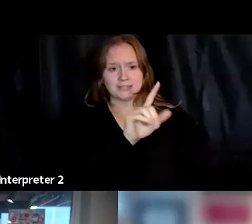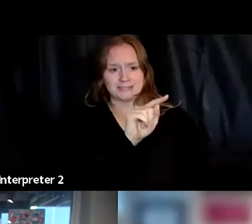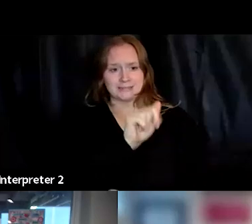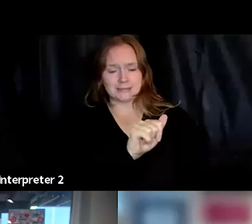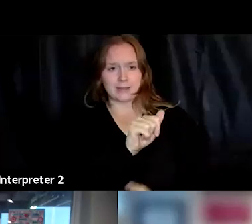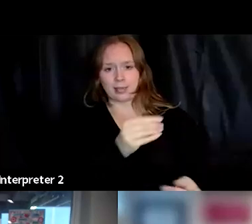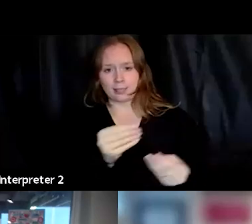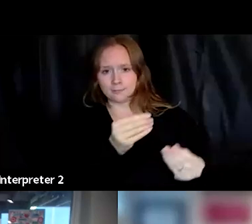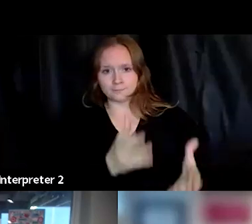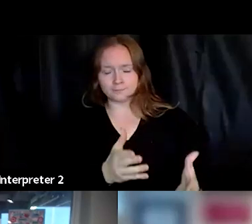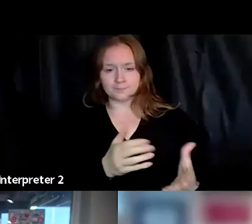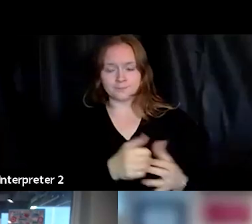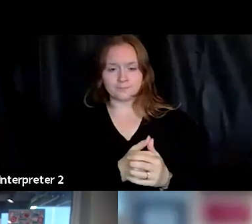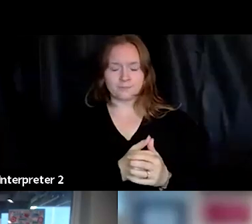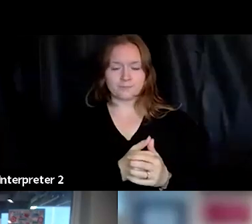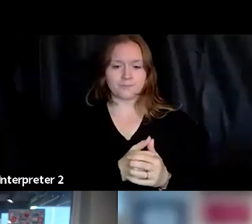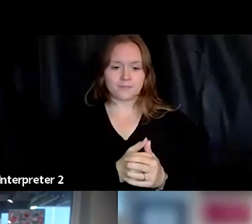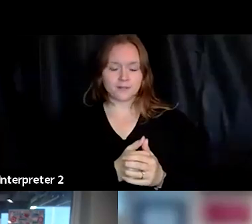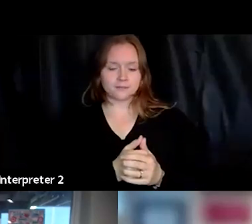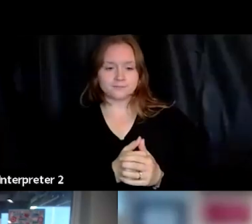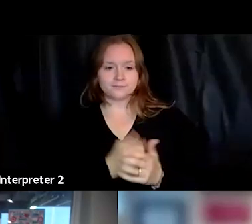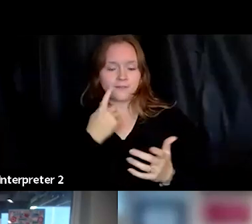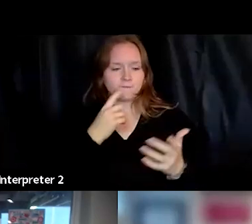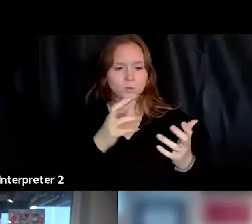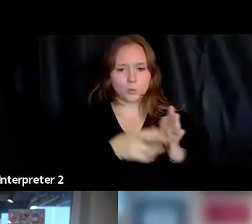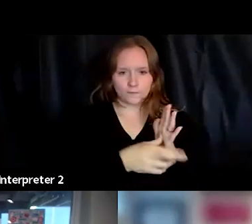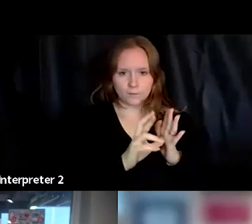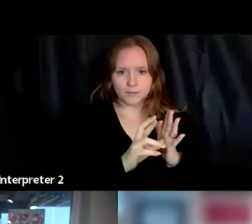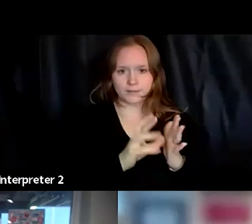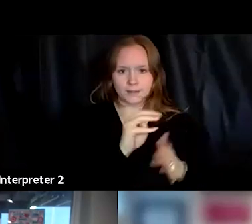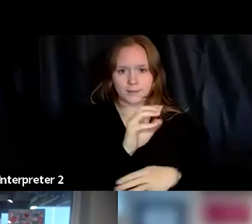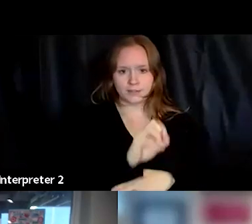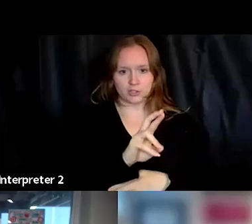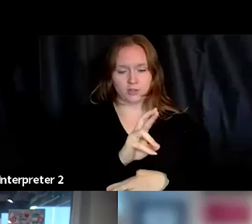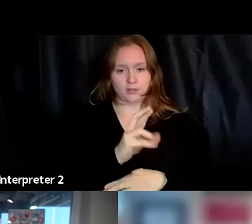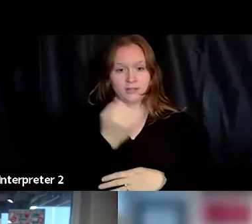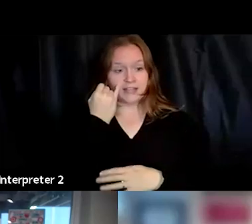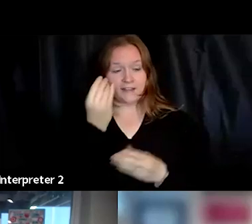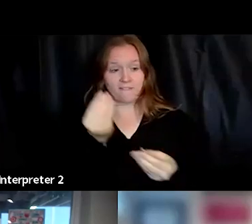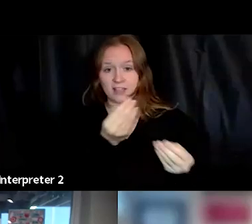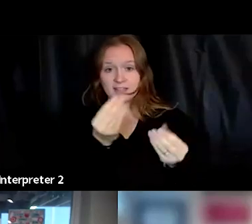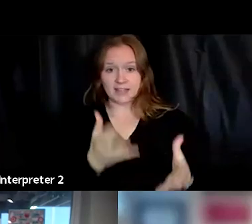or about reviewing the MSRs. And know too if your liaison's on vacation for a week or they're out of the office,